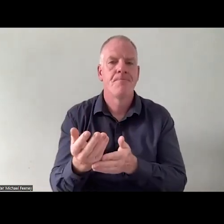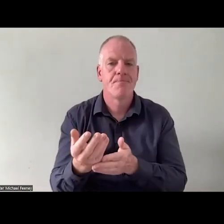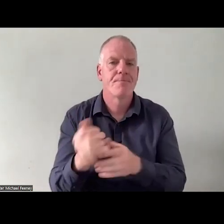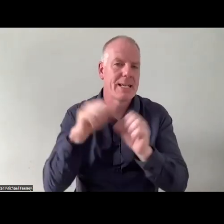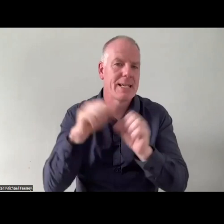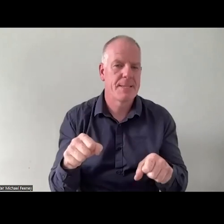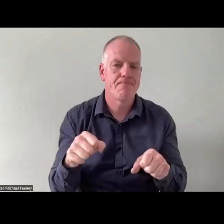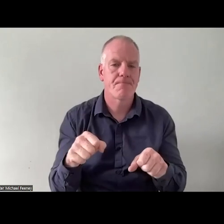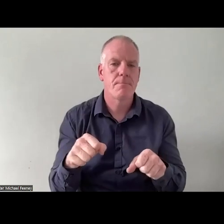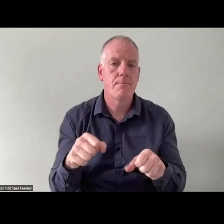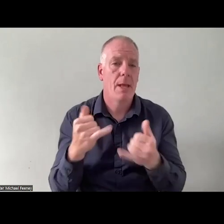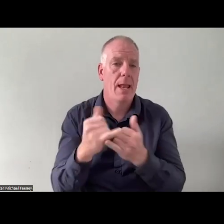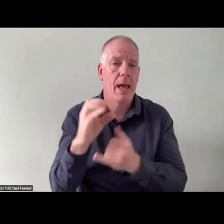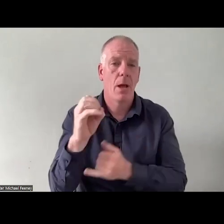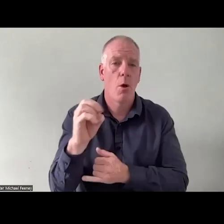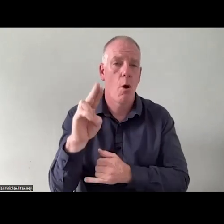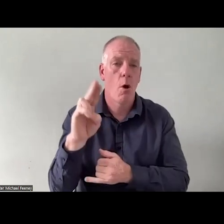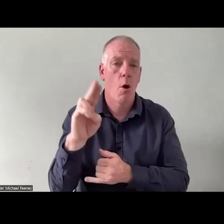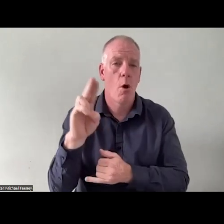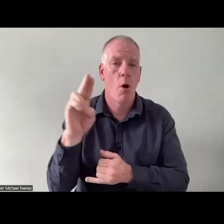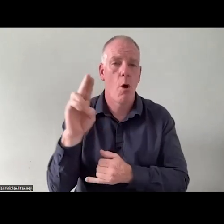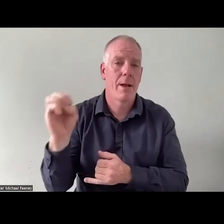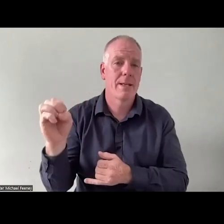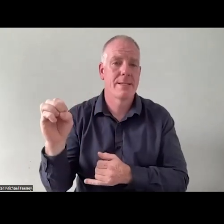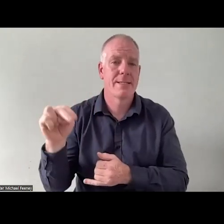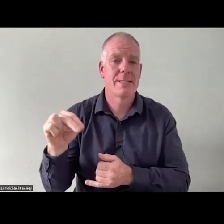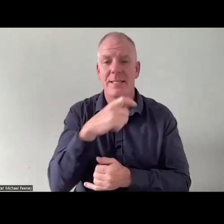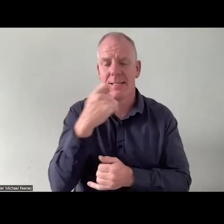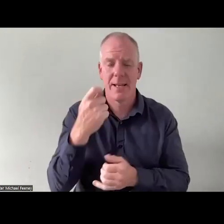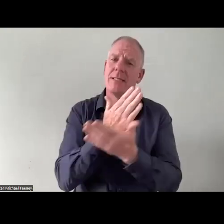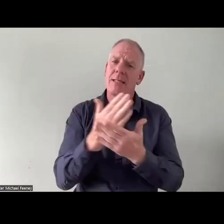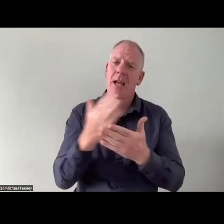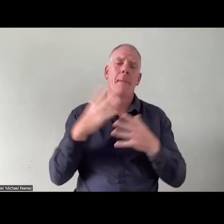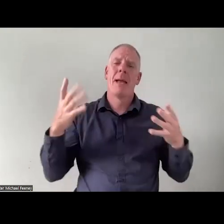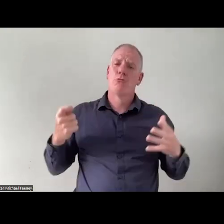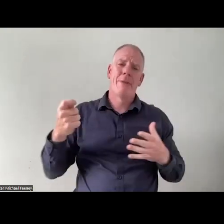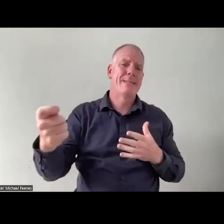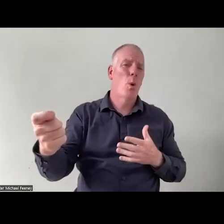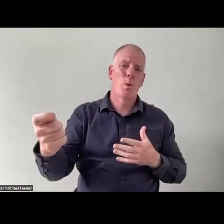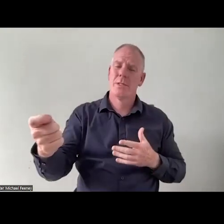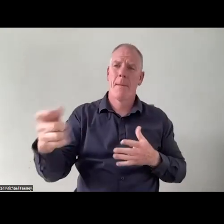as Oran said, started on a really big scale from a transport point of view,